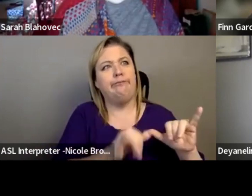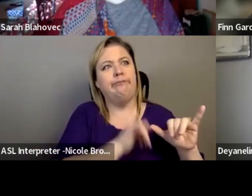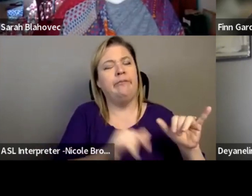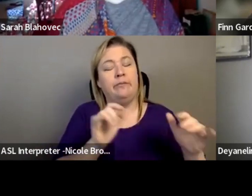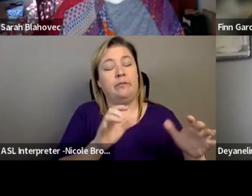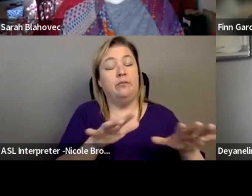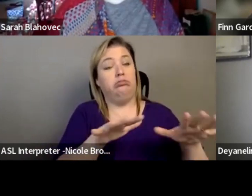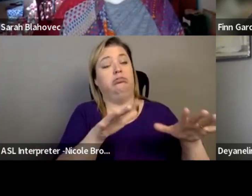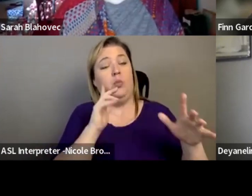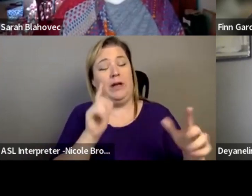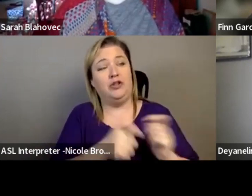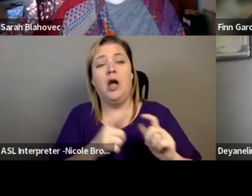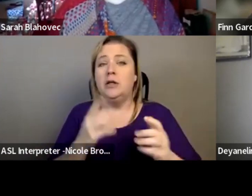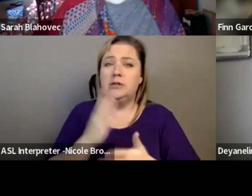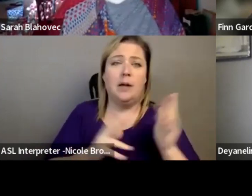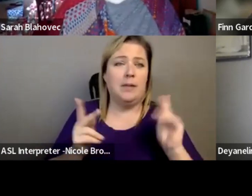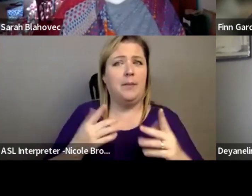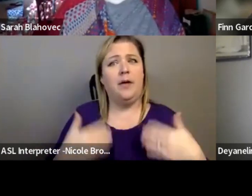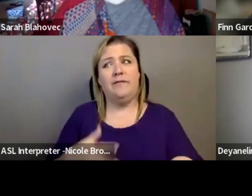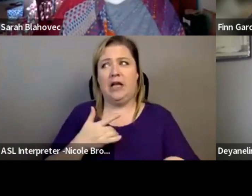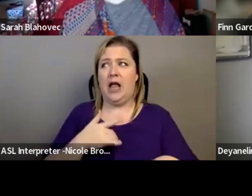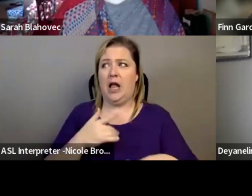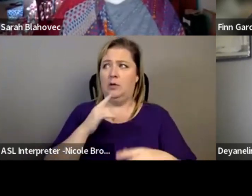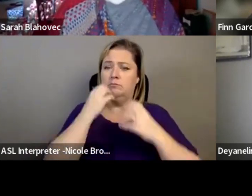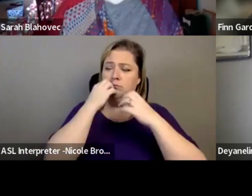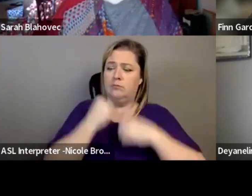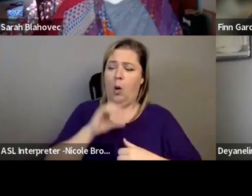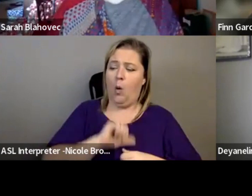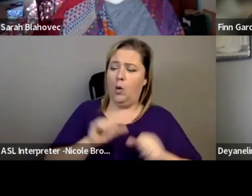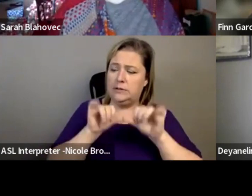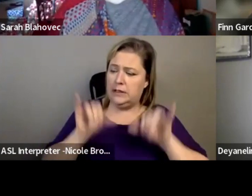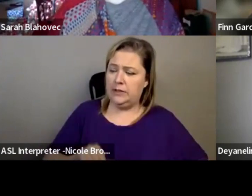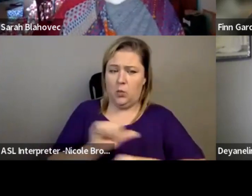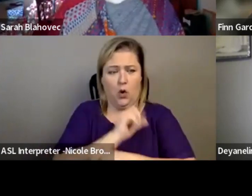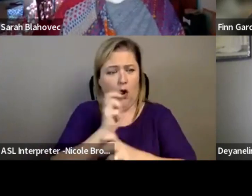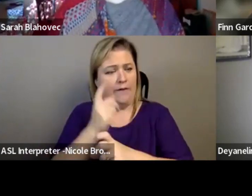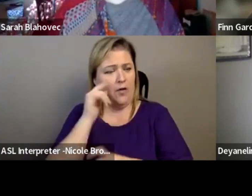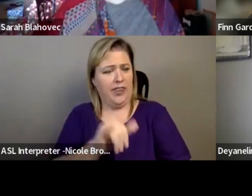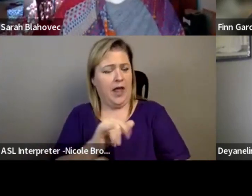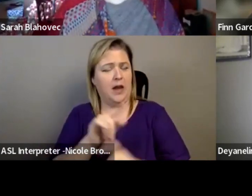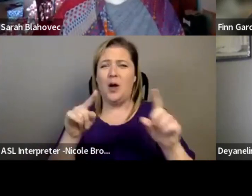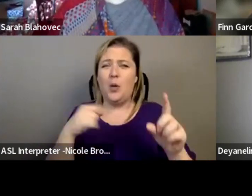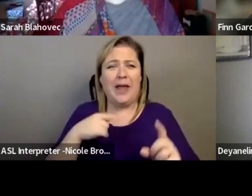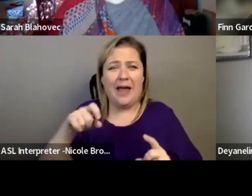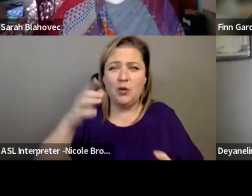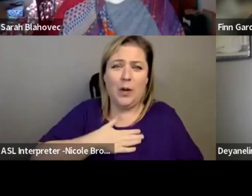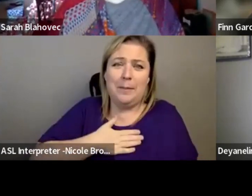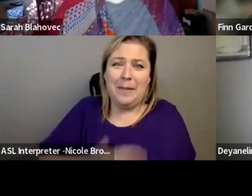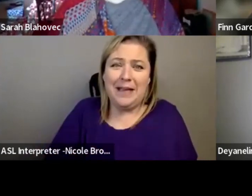build the system that we have. But I think that we have to face the fact that if it isn't working, we've got to figure out